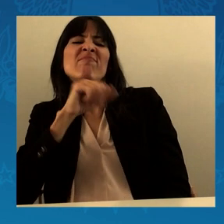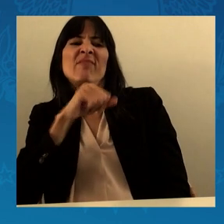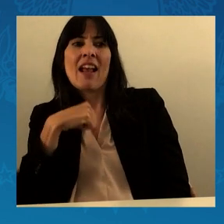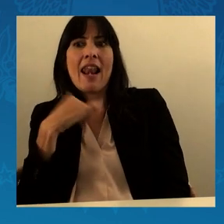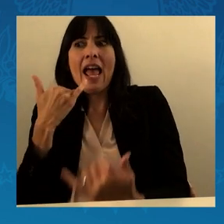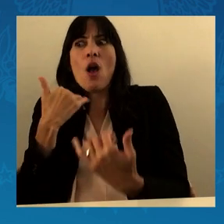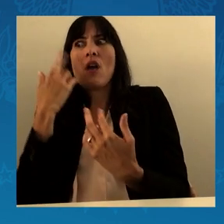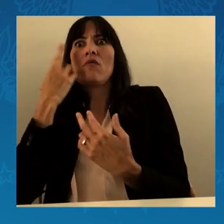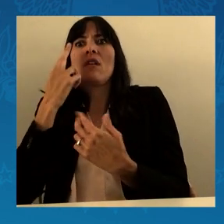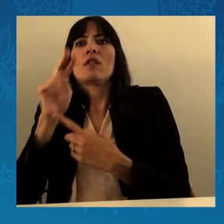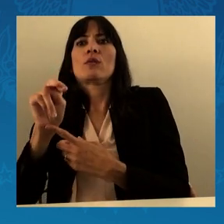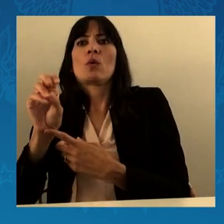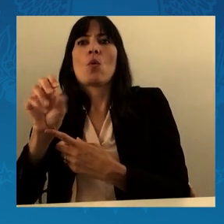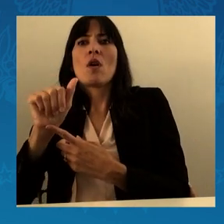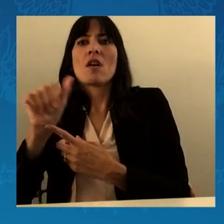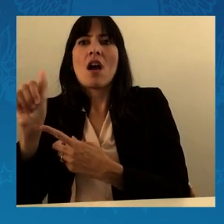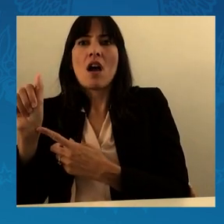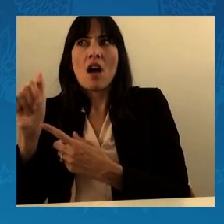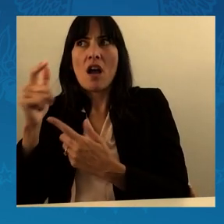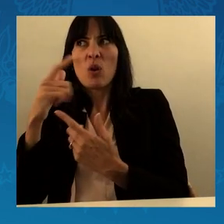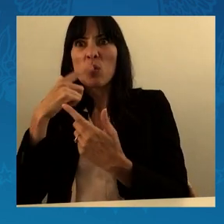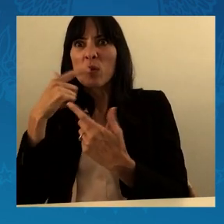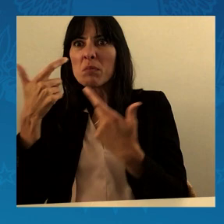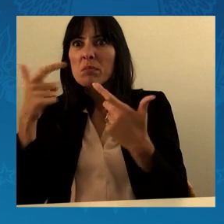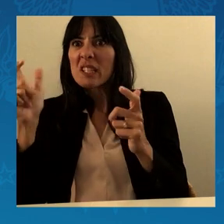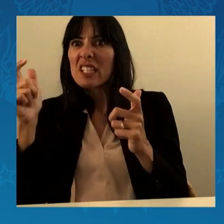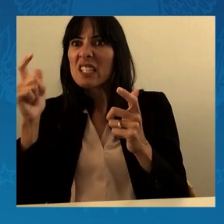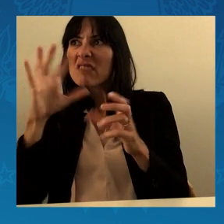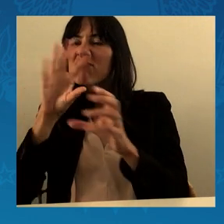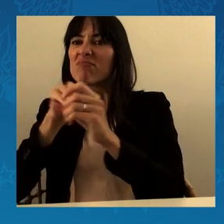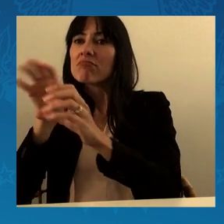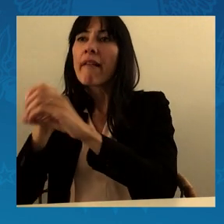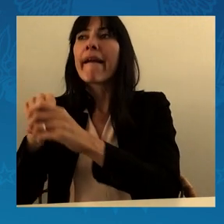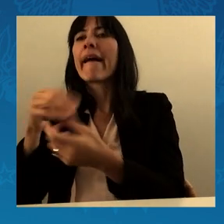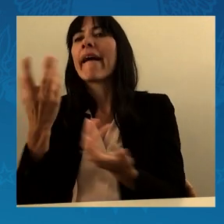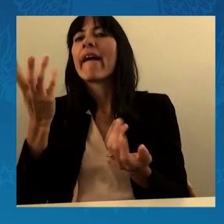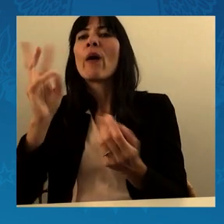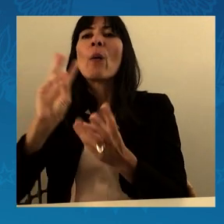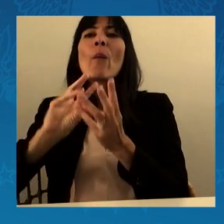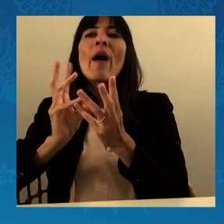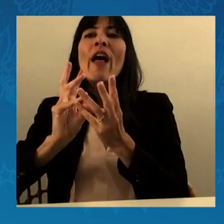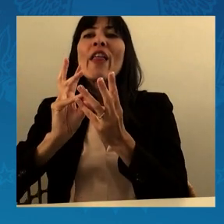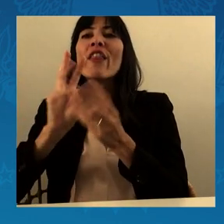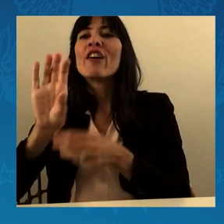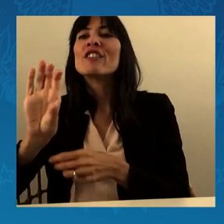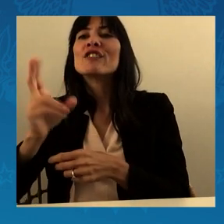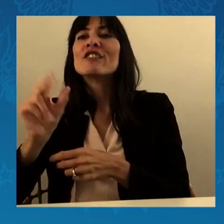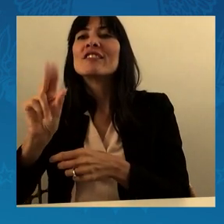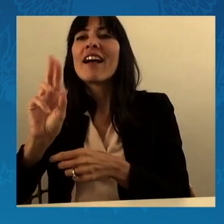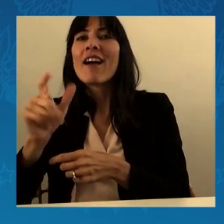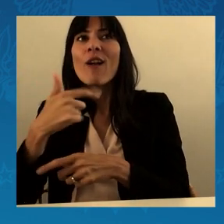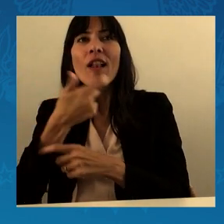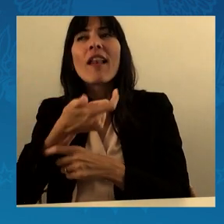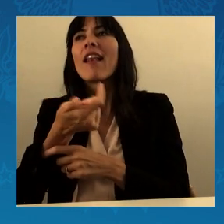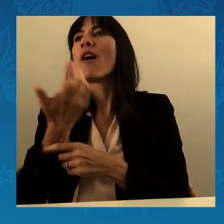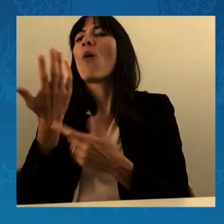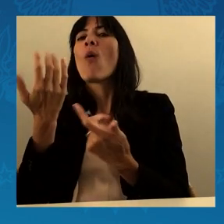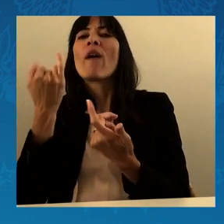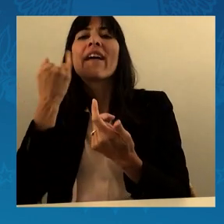or whether you Google something and try to figure out what's the temperature going to be today, like, you really have an impact on almost every aspect